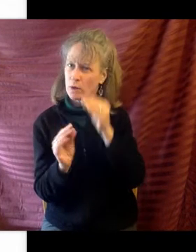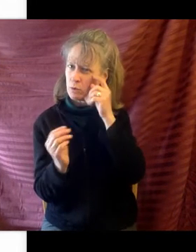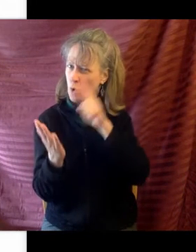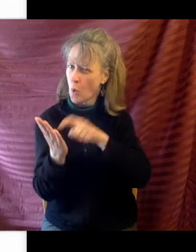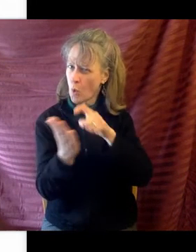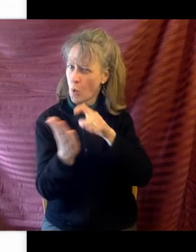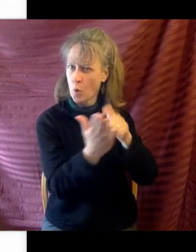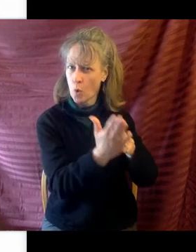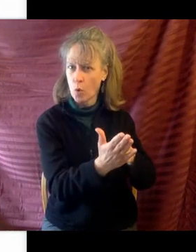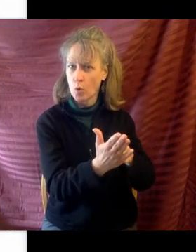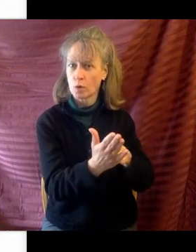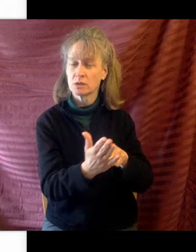Pacific Islands.